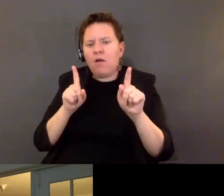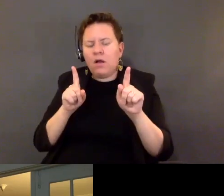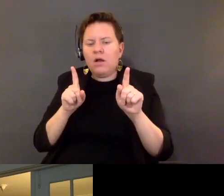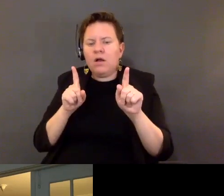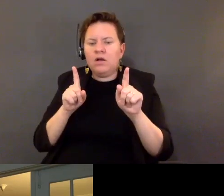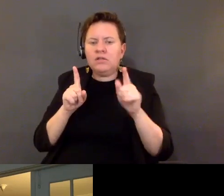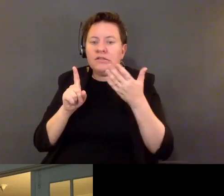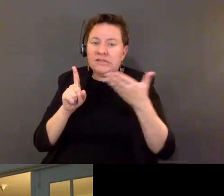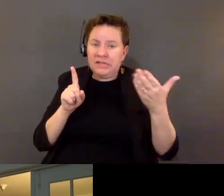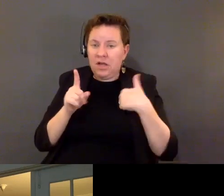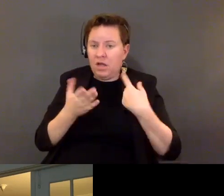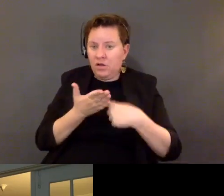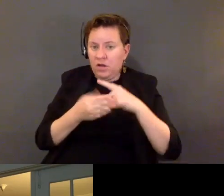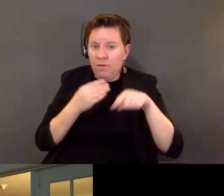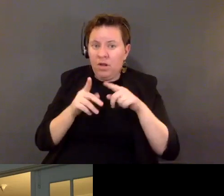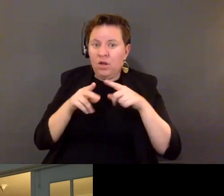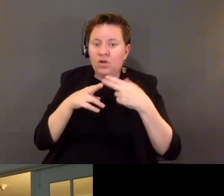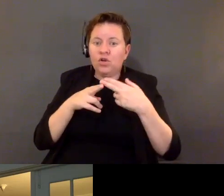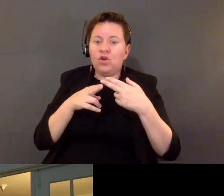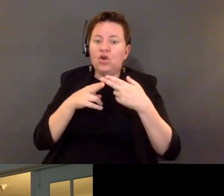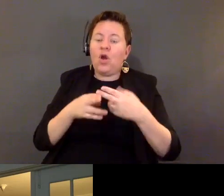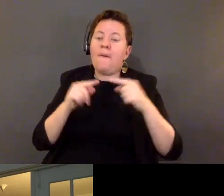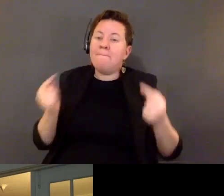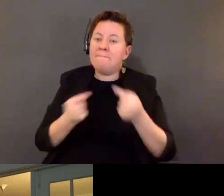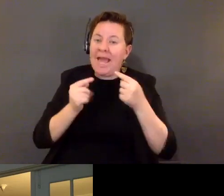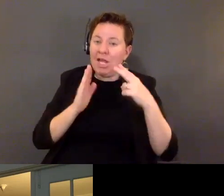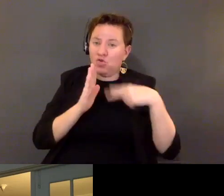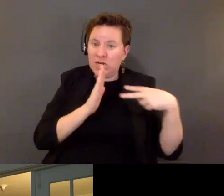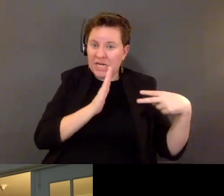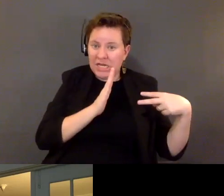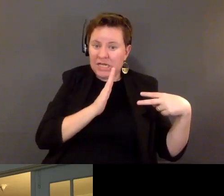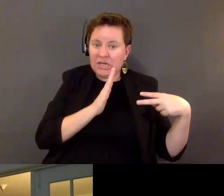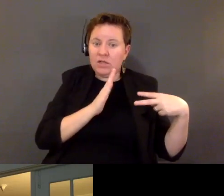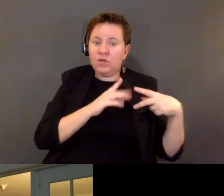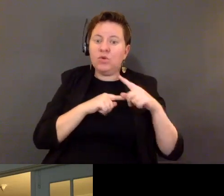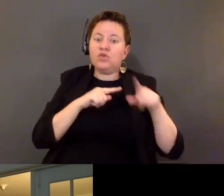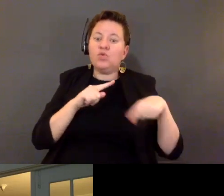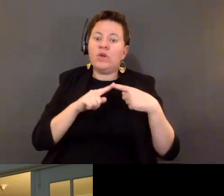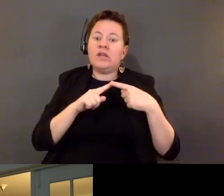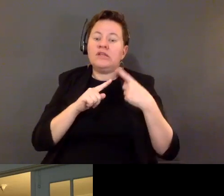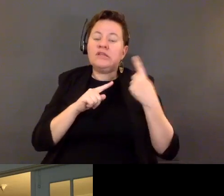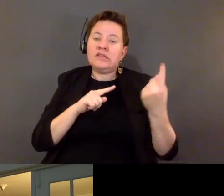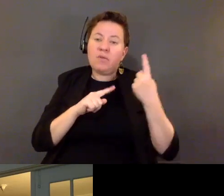i talk about called pain reading which is when someone who's from a stigmatized